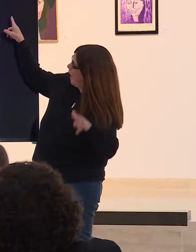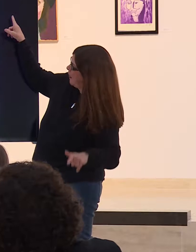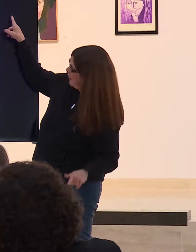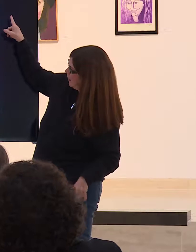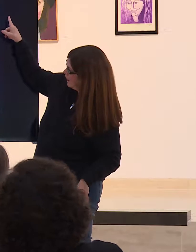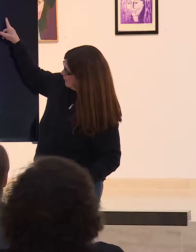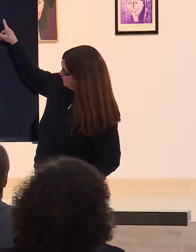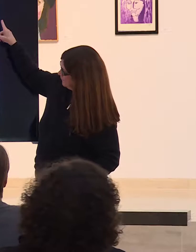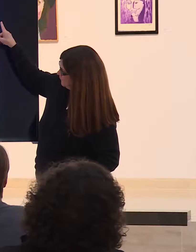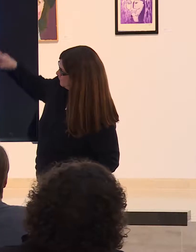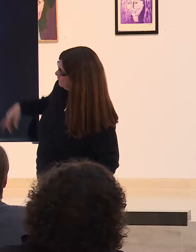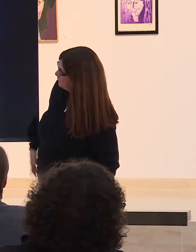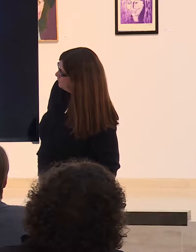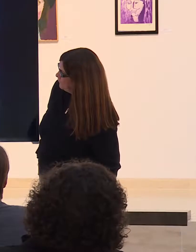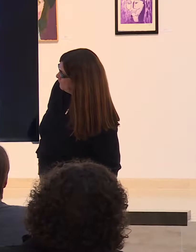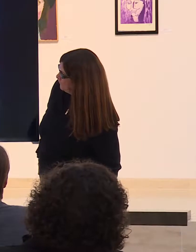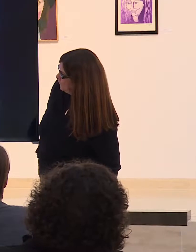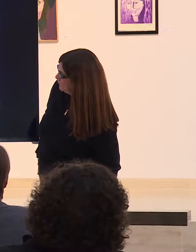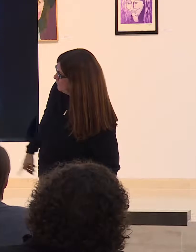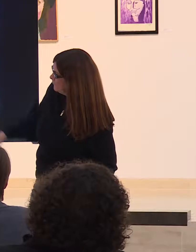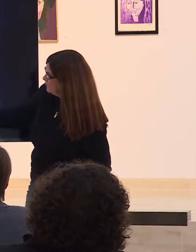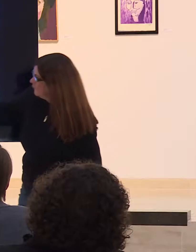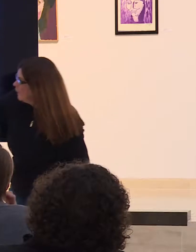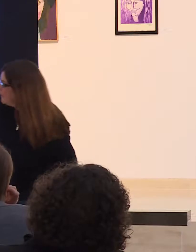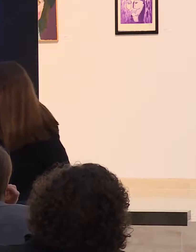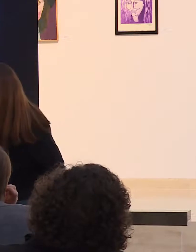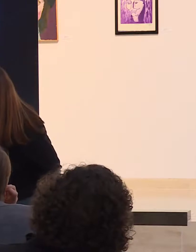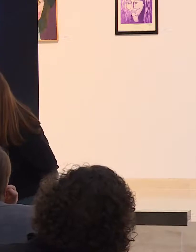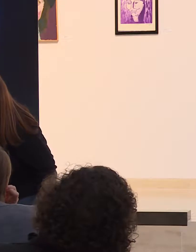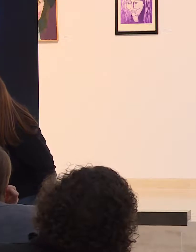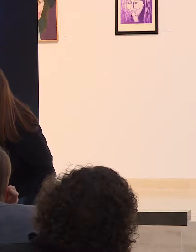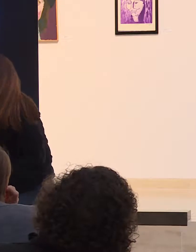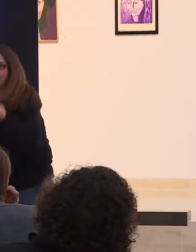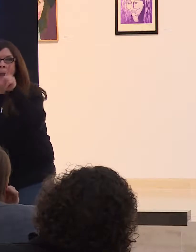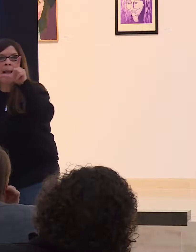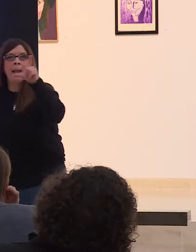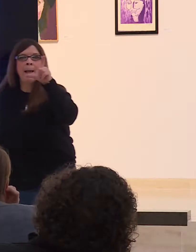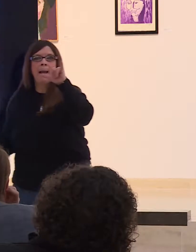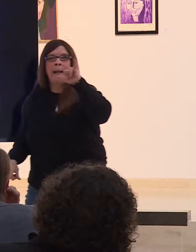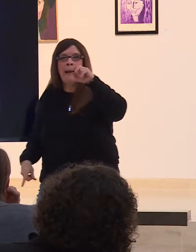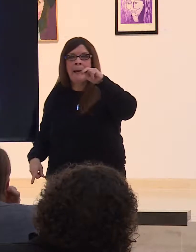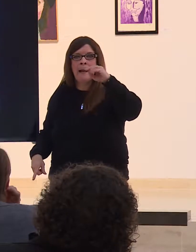Two-Day ASL. This was part of that challenge.